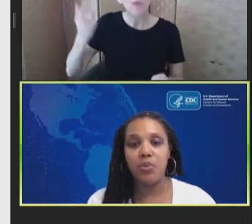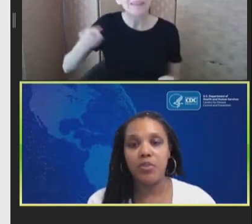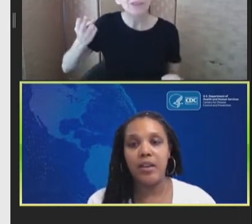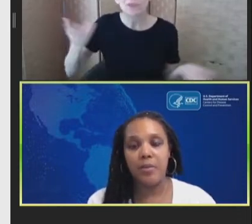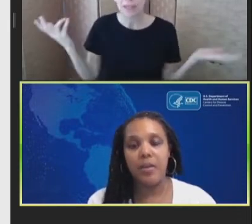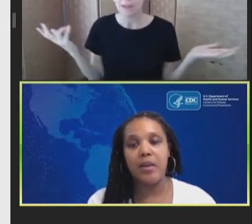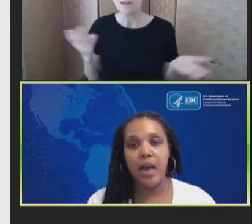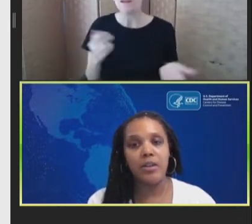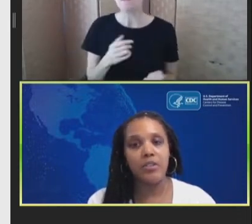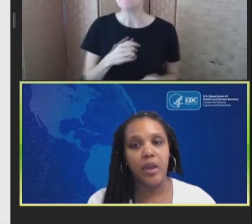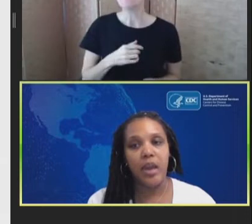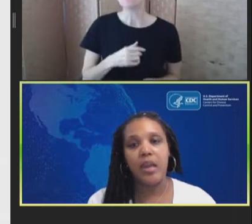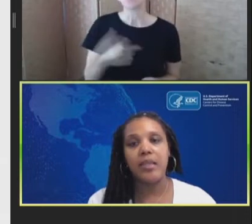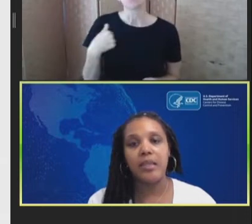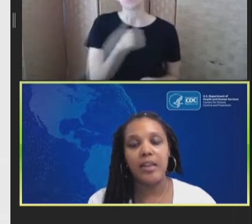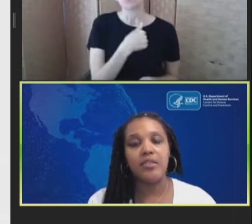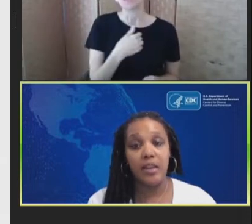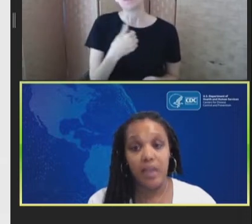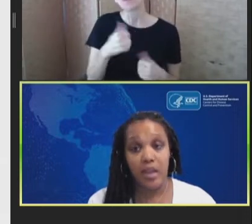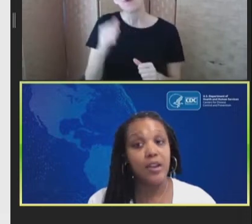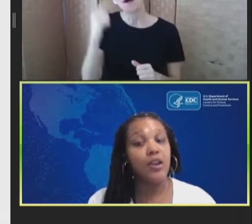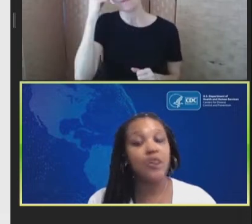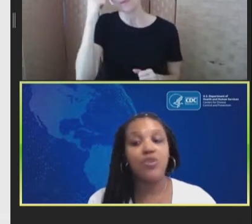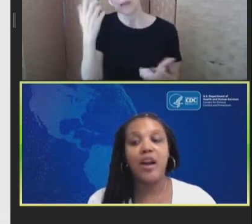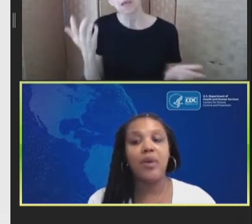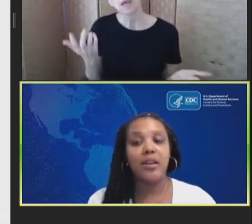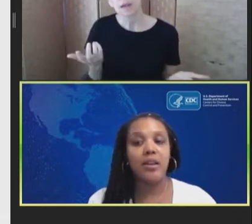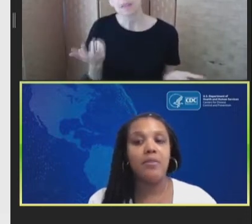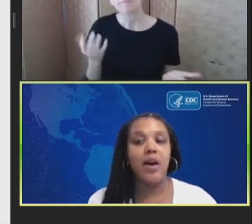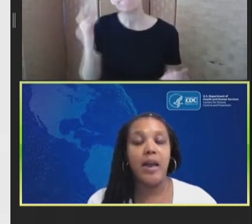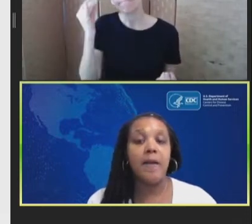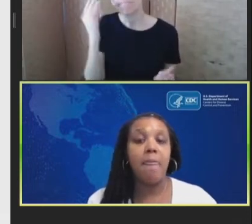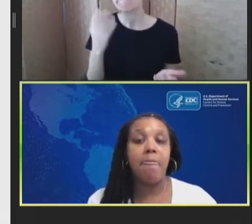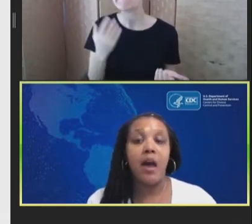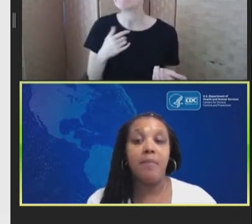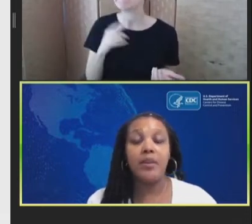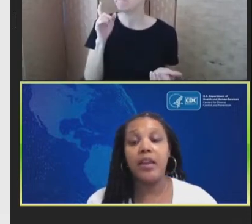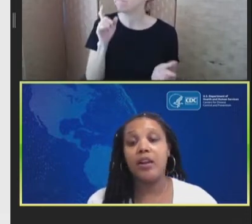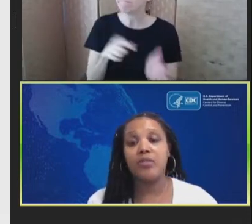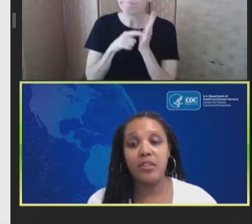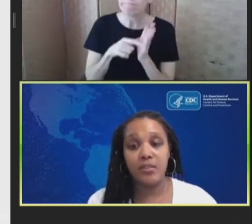were trying to think about is, okay, let's again, try to identify the characteristics